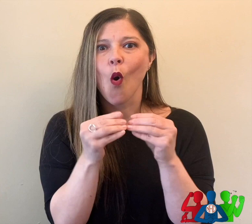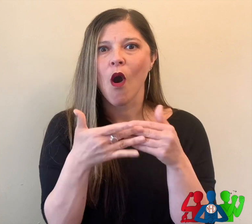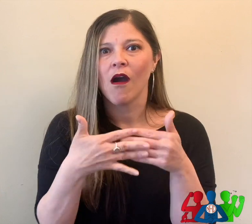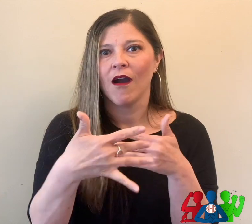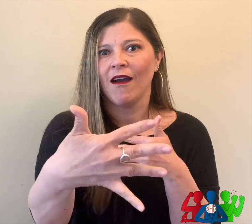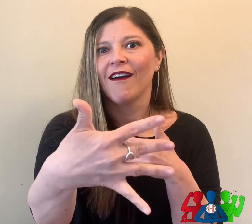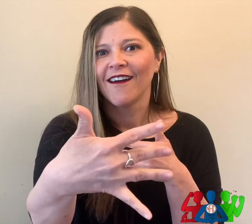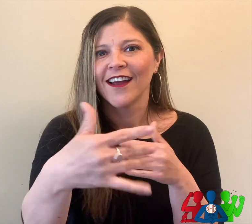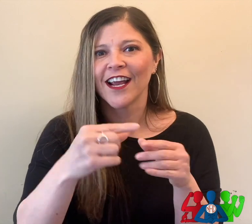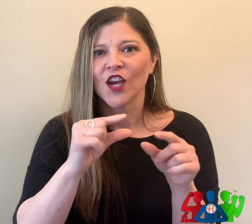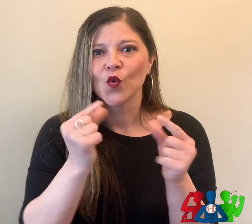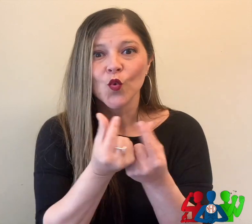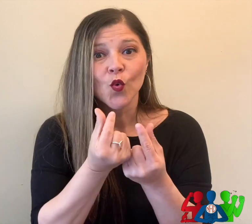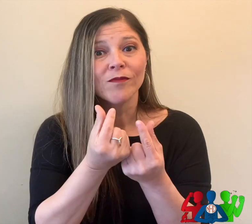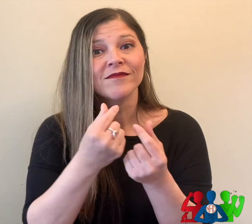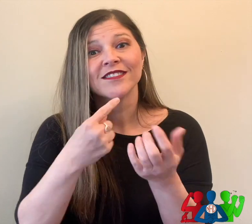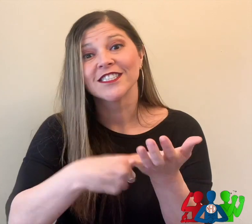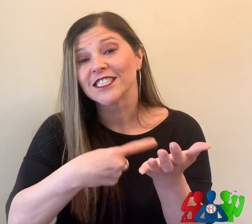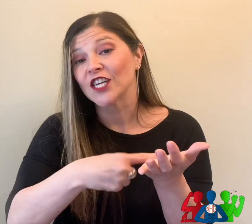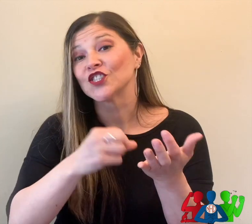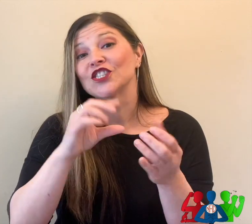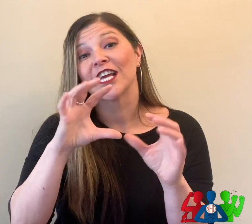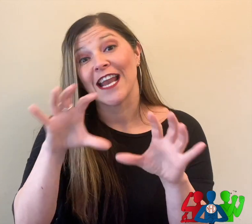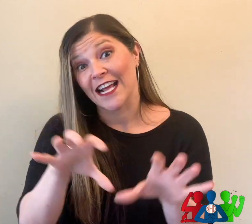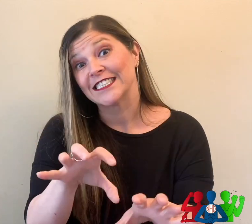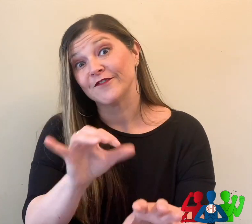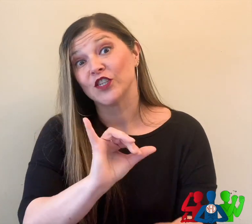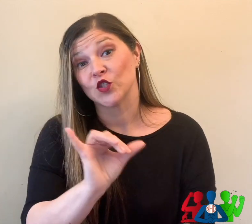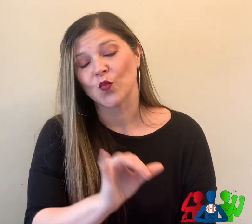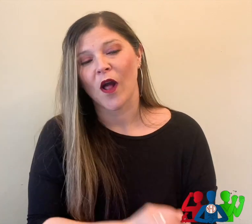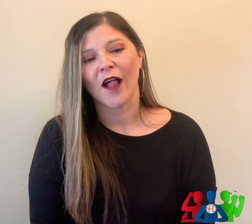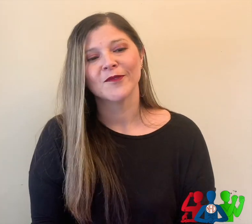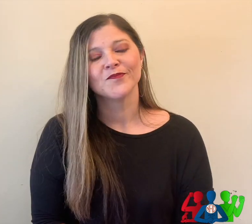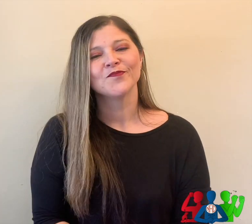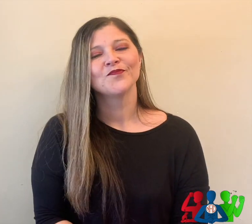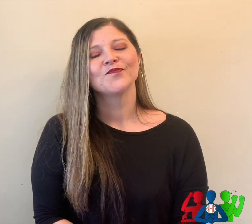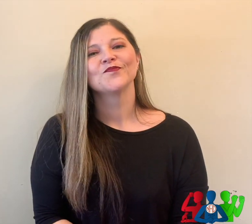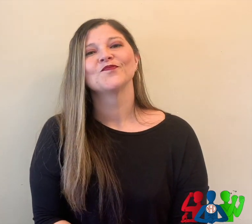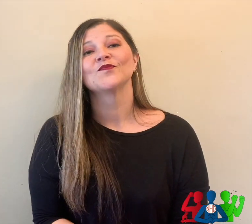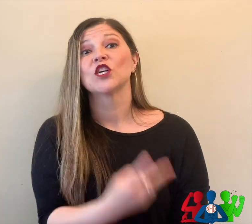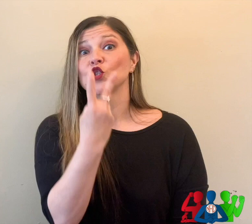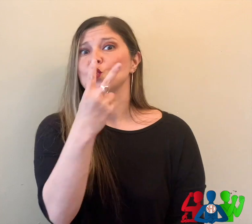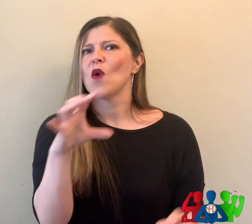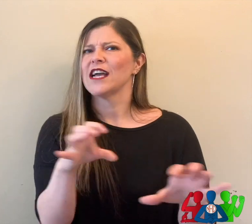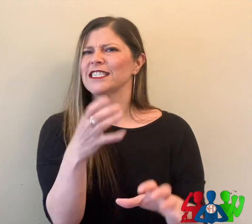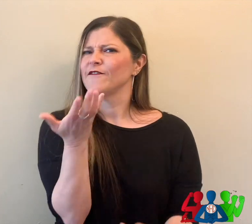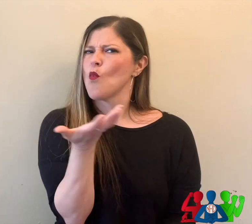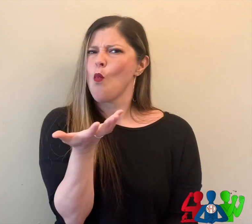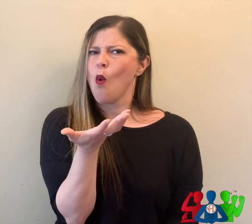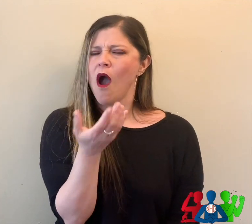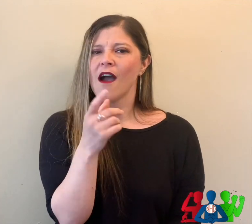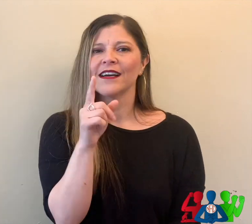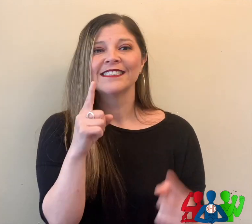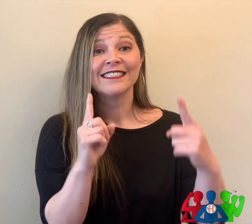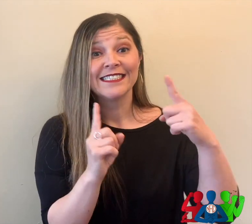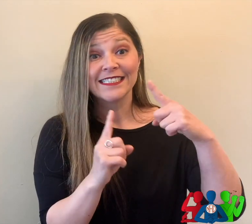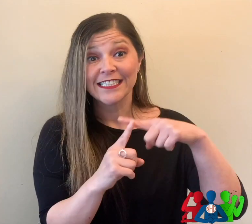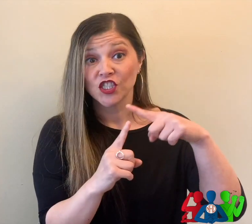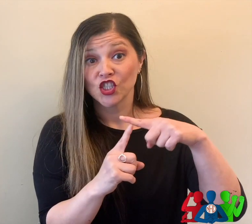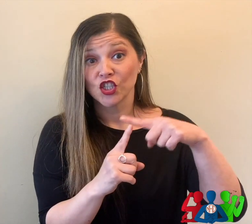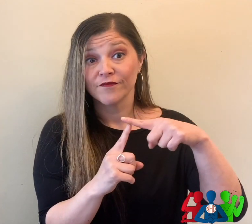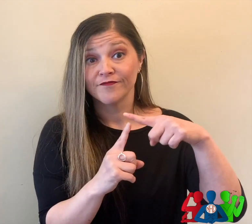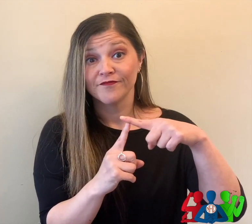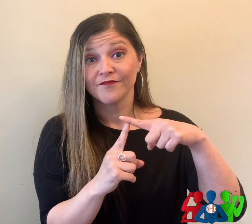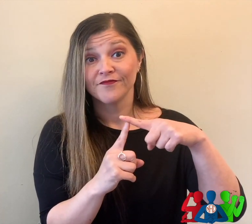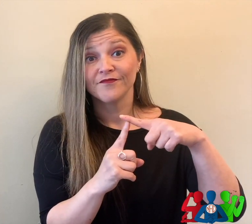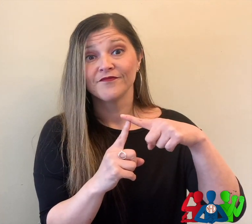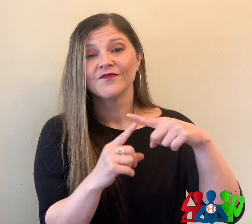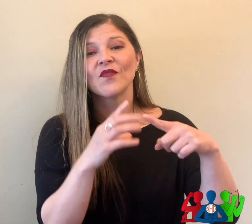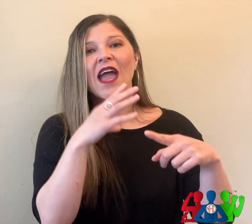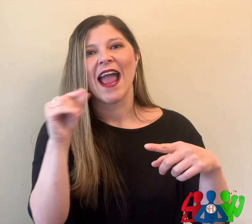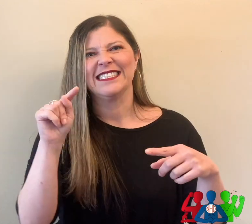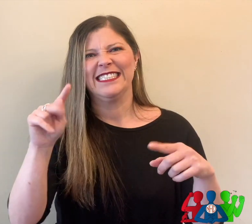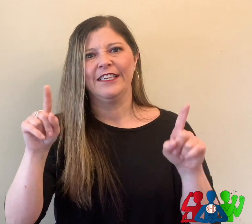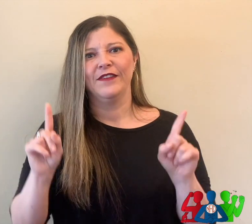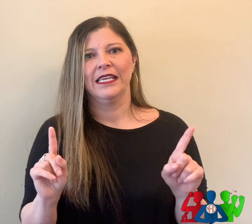other and to open up so that future group discussions are more active. Two activities are